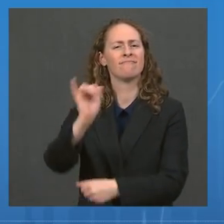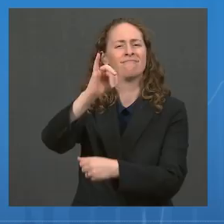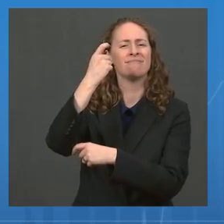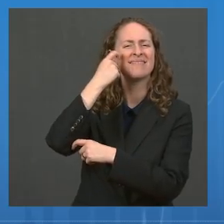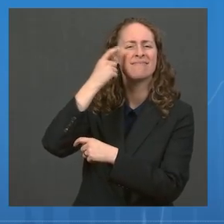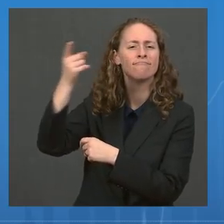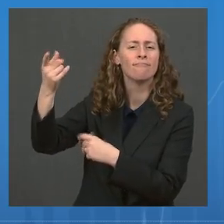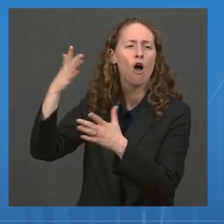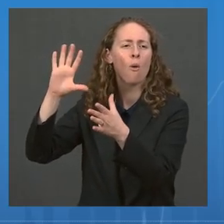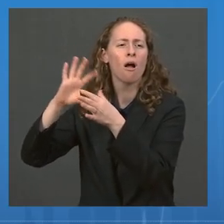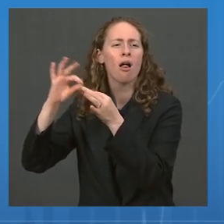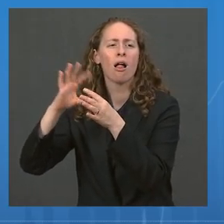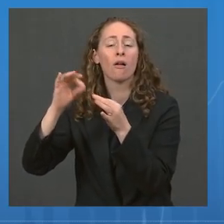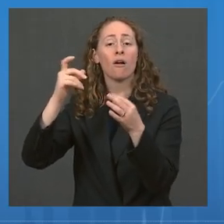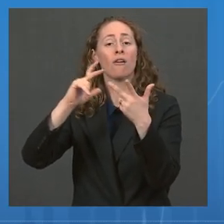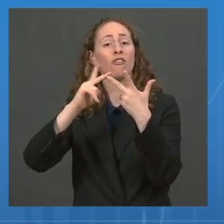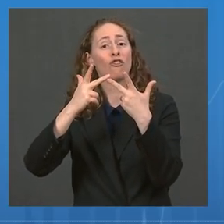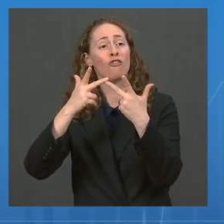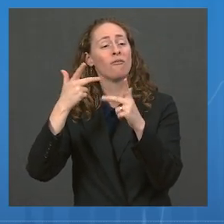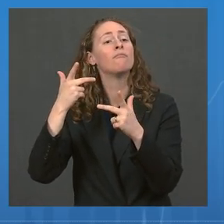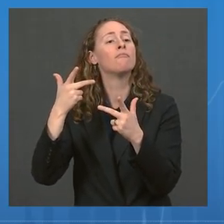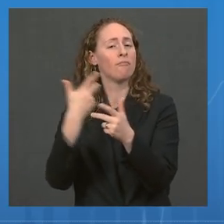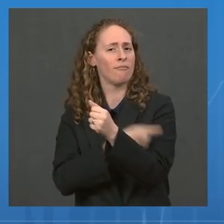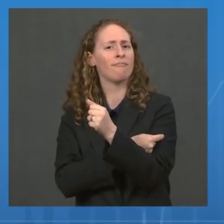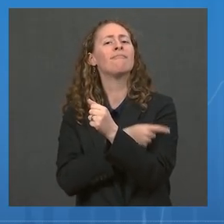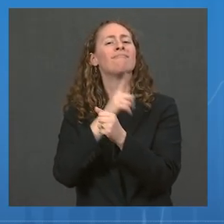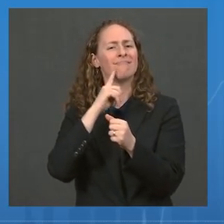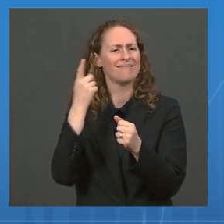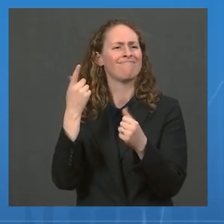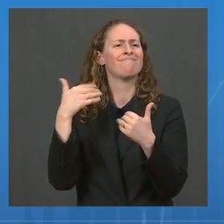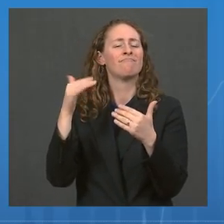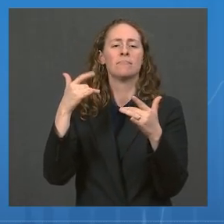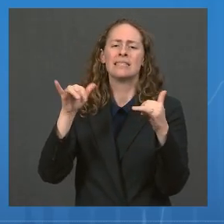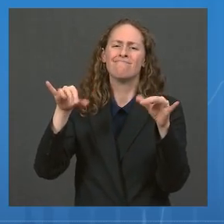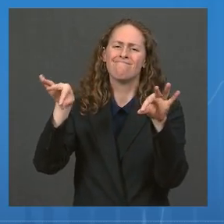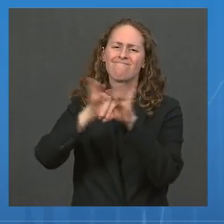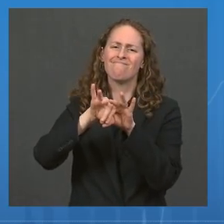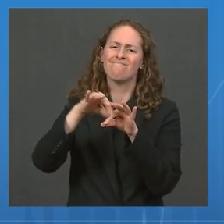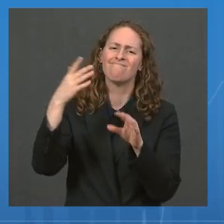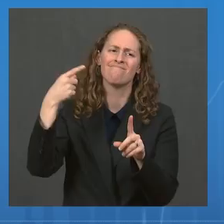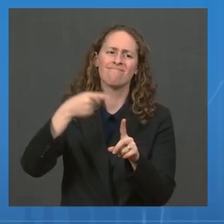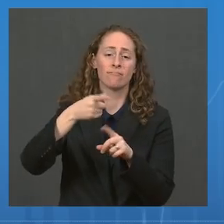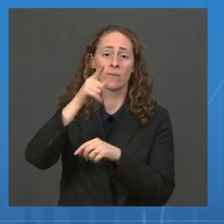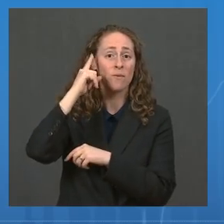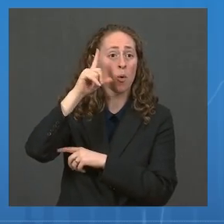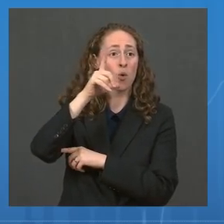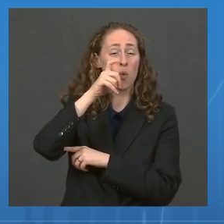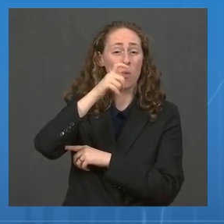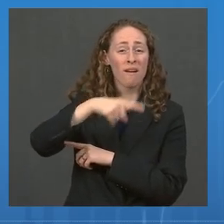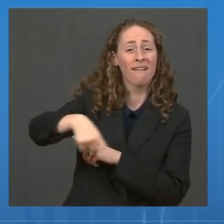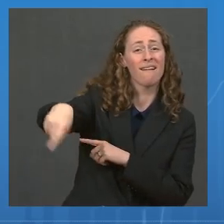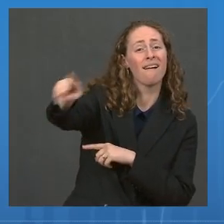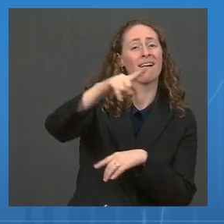but the fact is it's still extremely important for the unvaccinated individuals to get vaccinated.